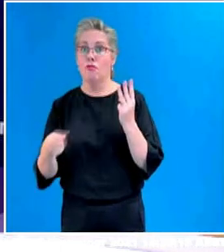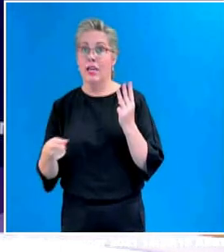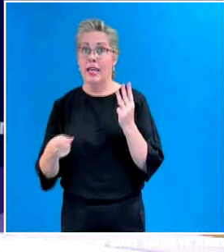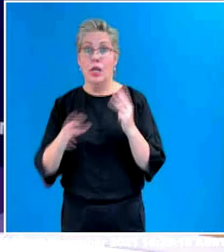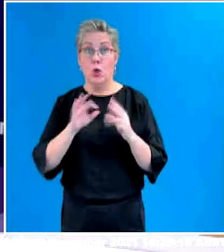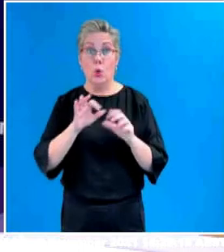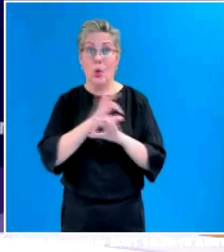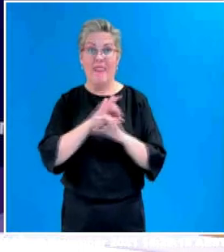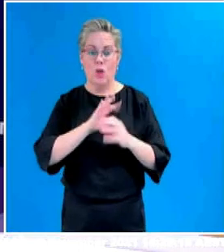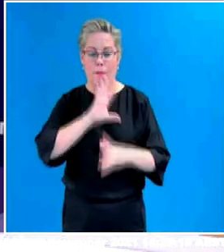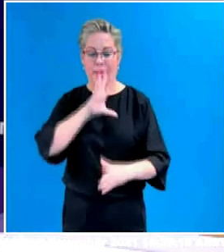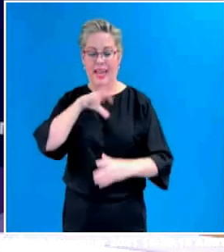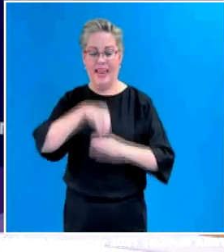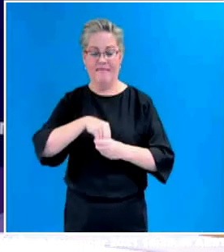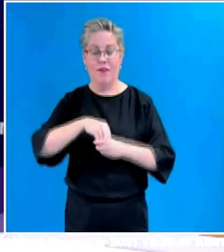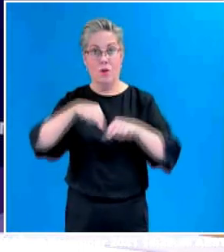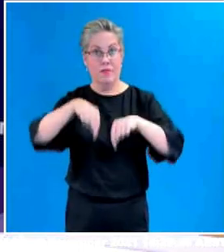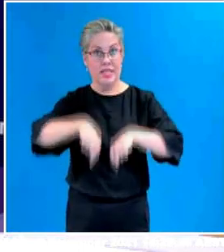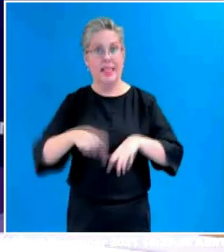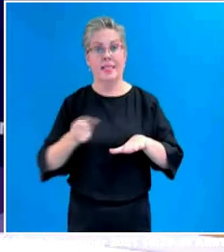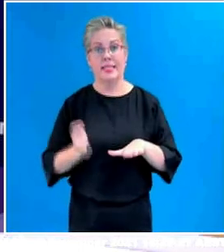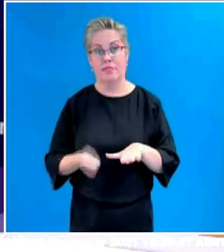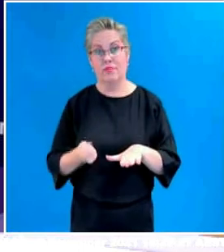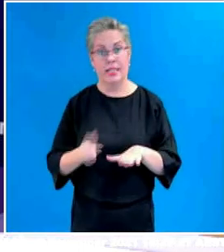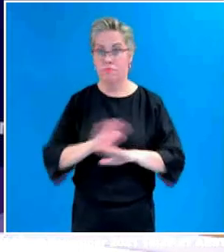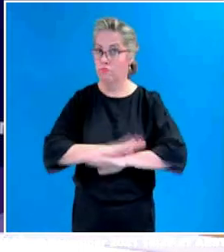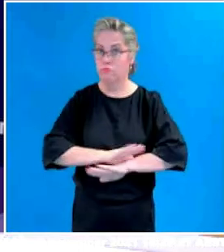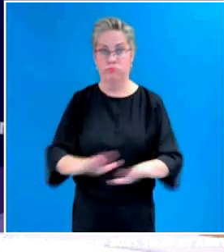who have not had an active involvement in this hearing.